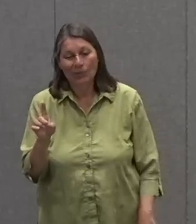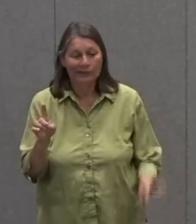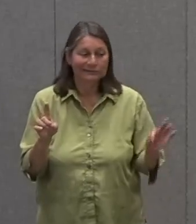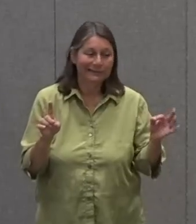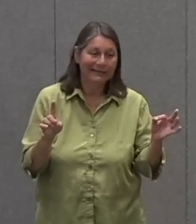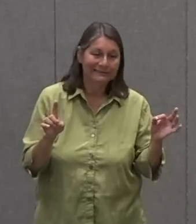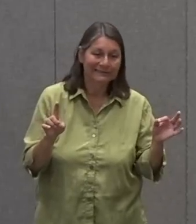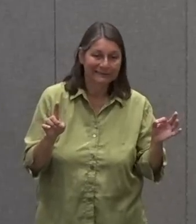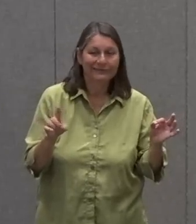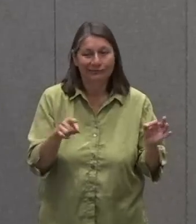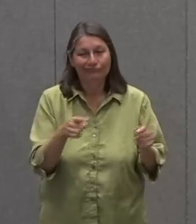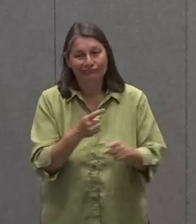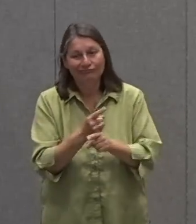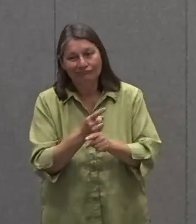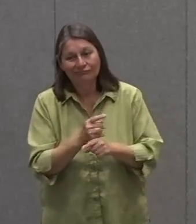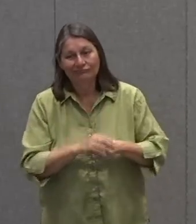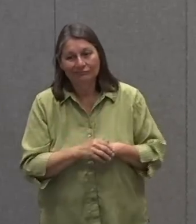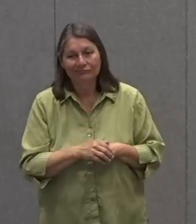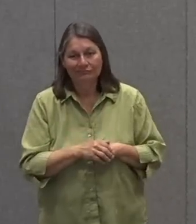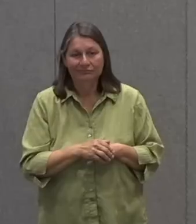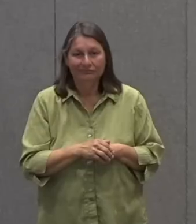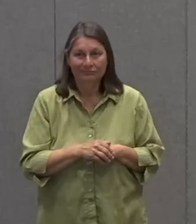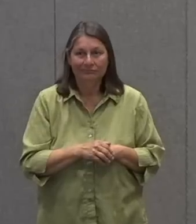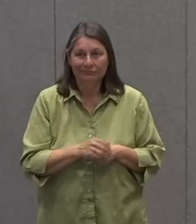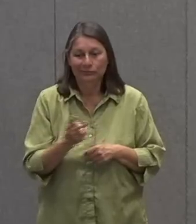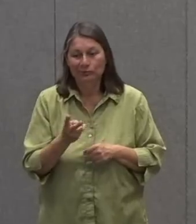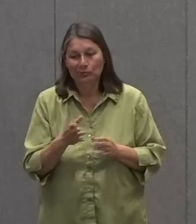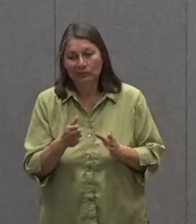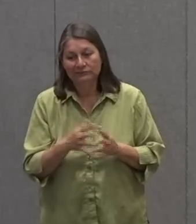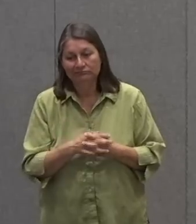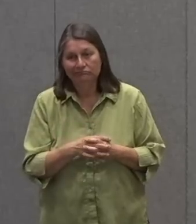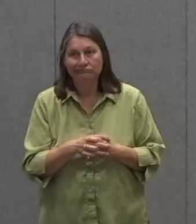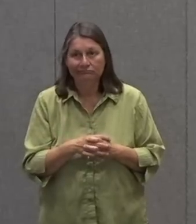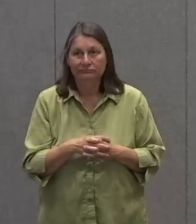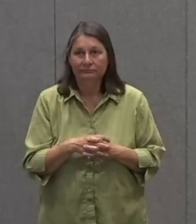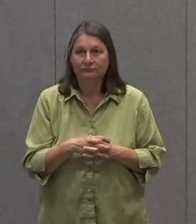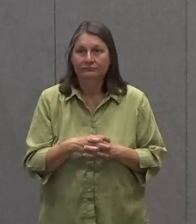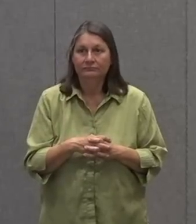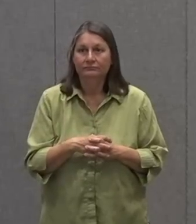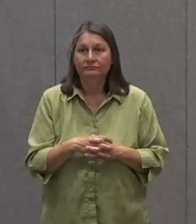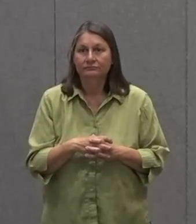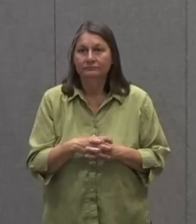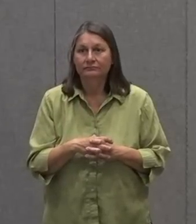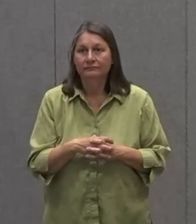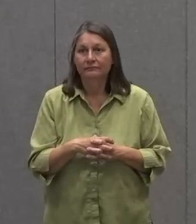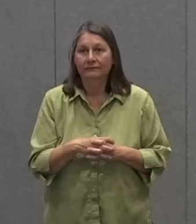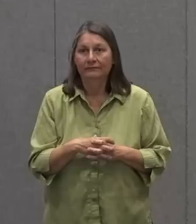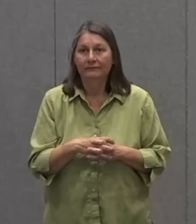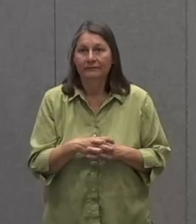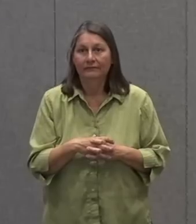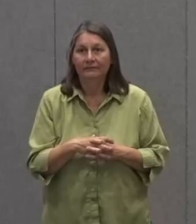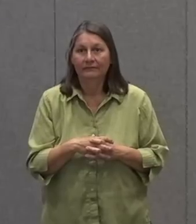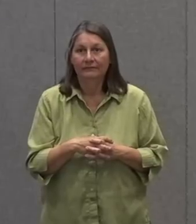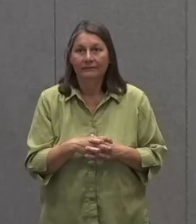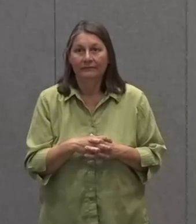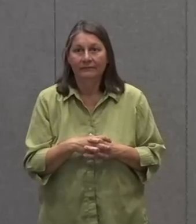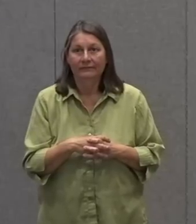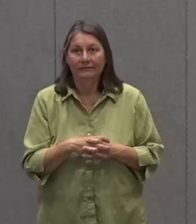There's only those two. One times 19, that's the only way to get that. That's two. How about 20?